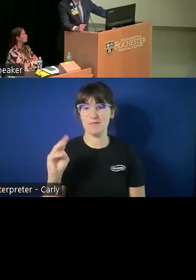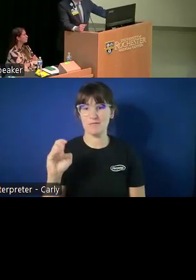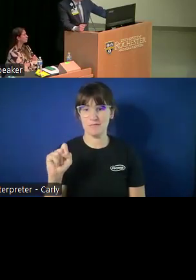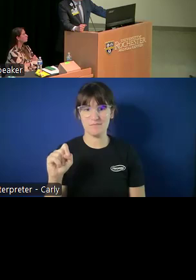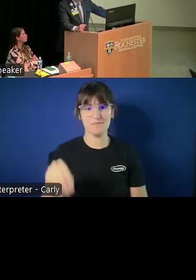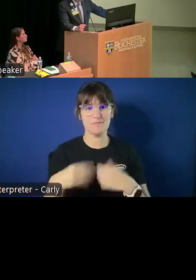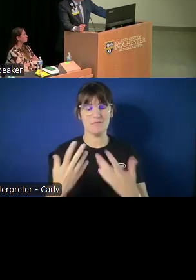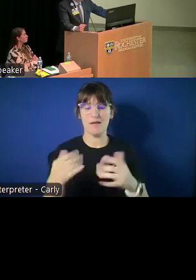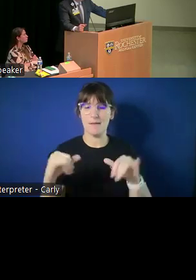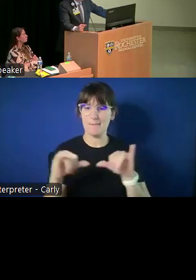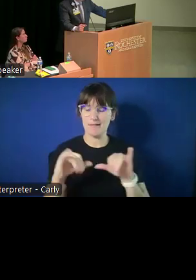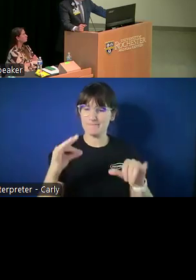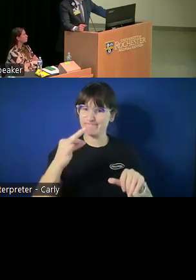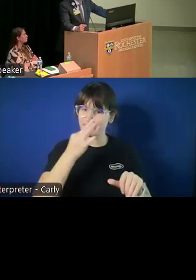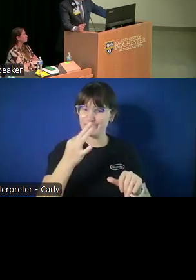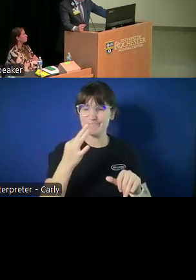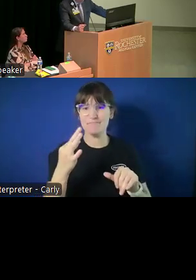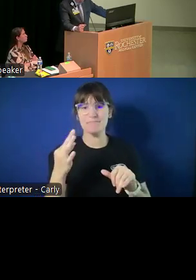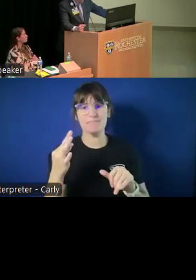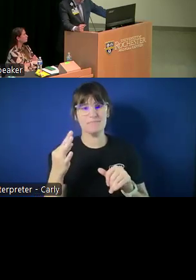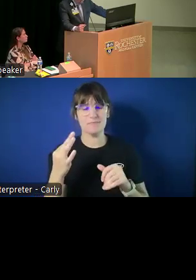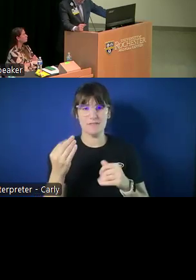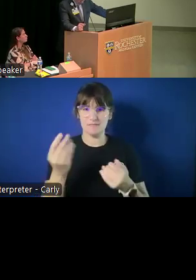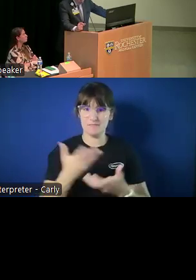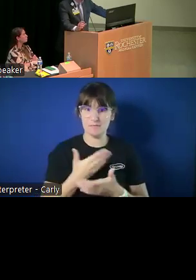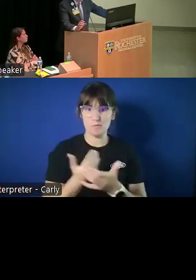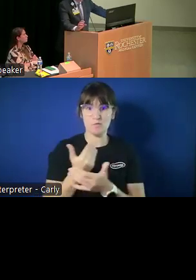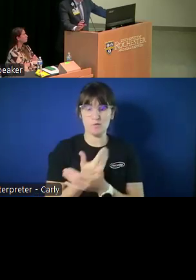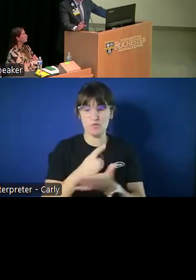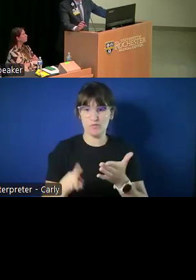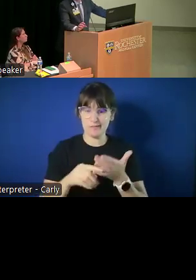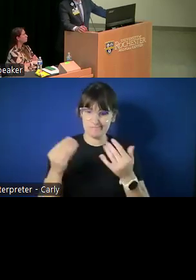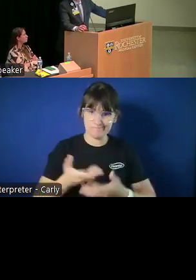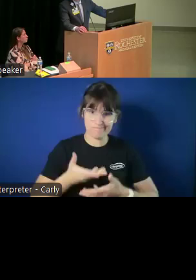measurement expertise and keeping us a breast of emerging research and she's played a huge role